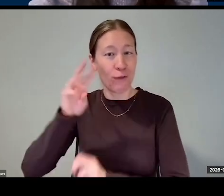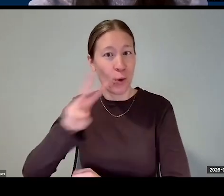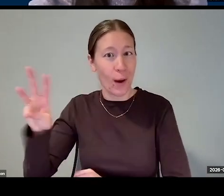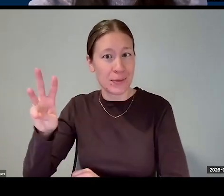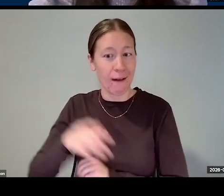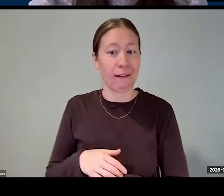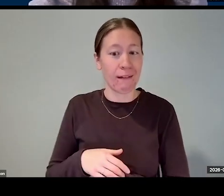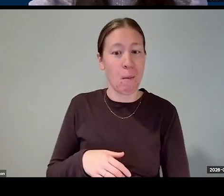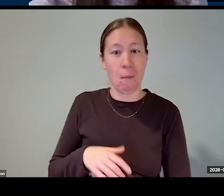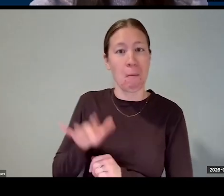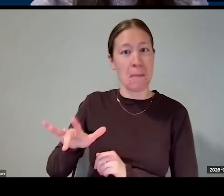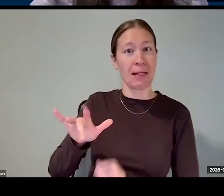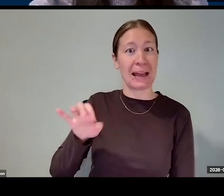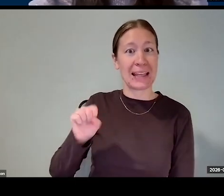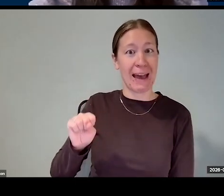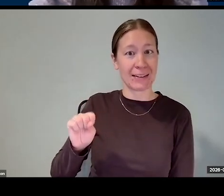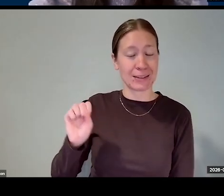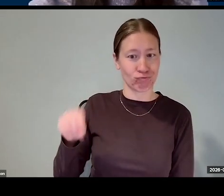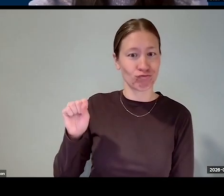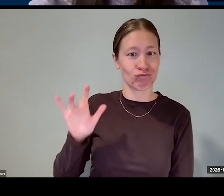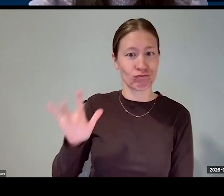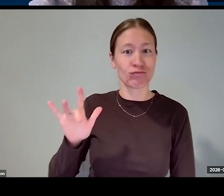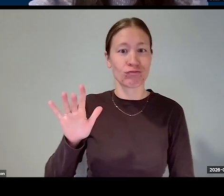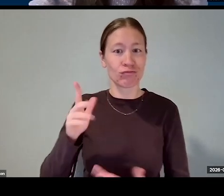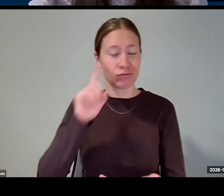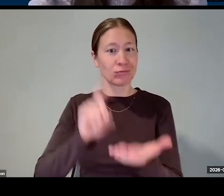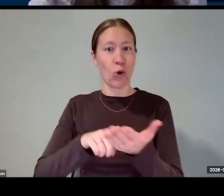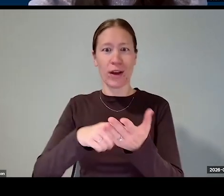So all I have to do is hit yes and I'm all set